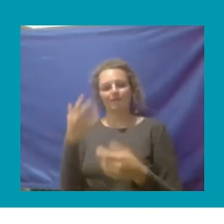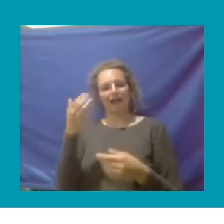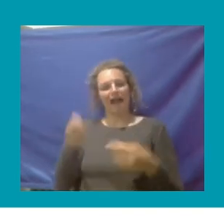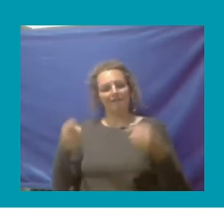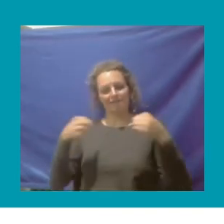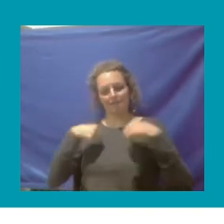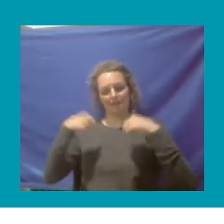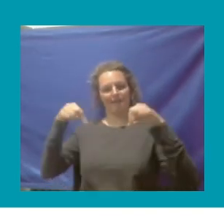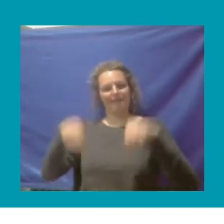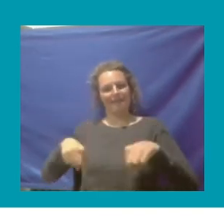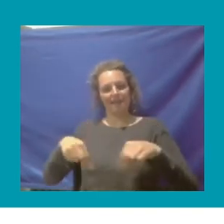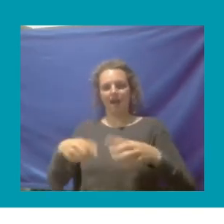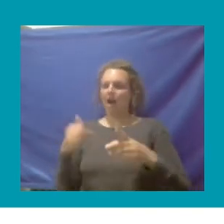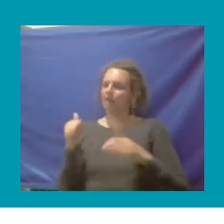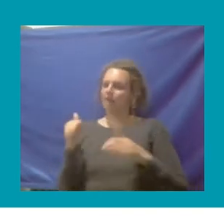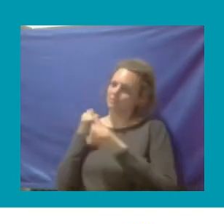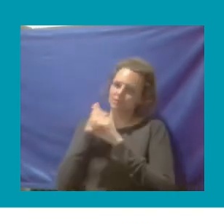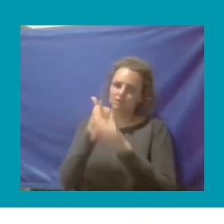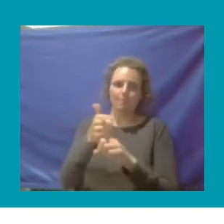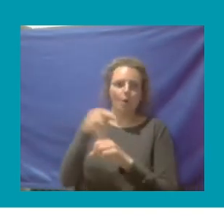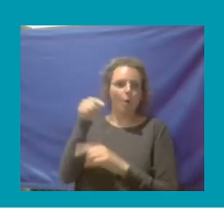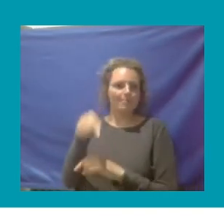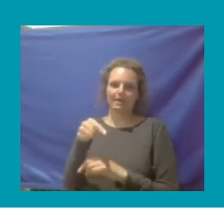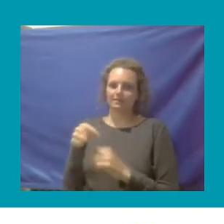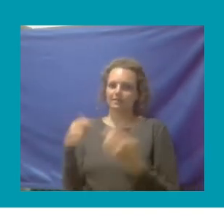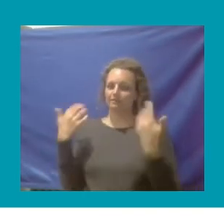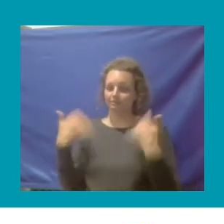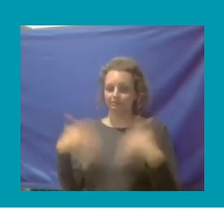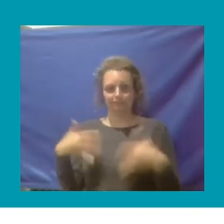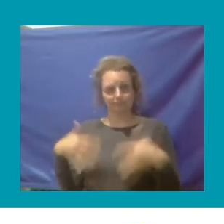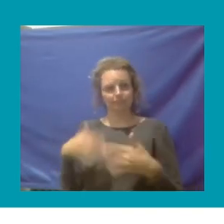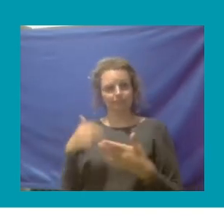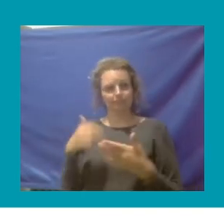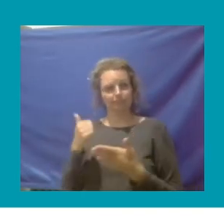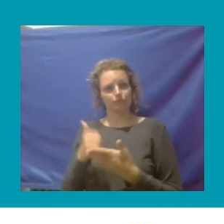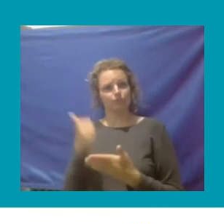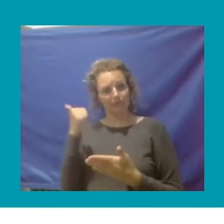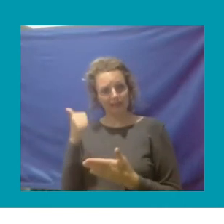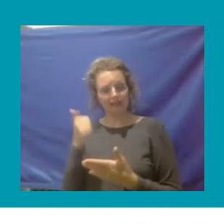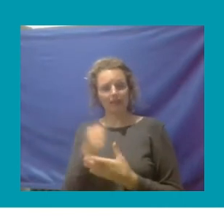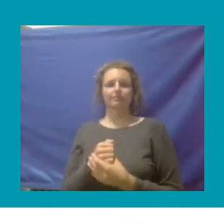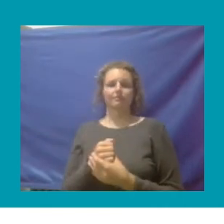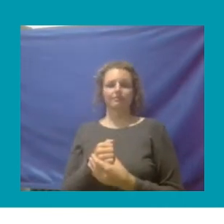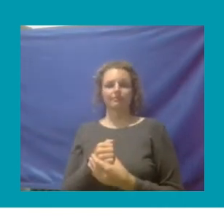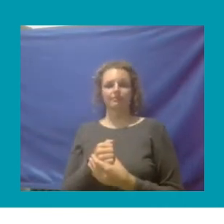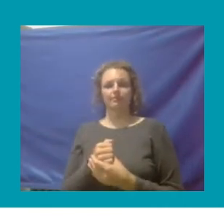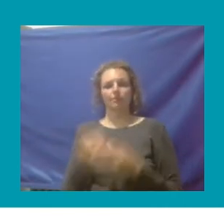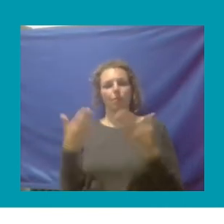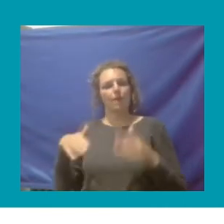completely support this completely with everything that that Evenbreak do. We've been aware of each other for many,